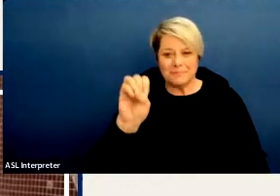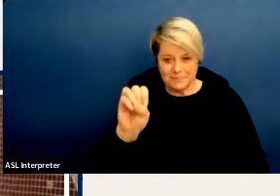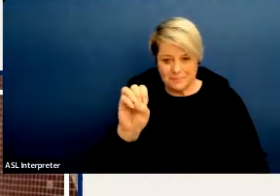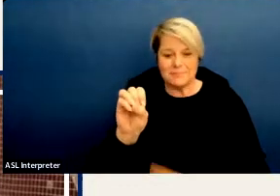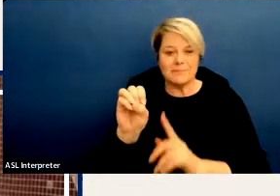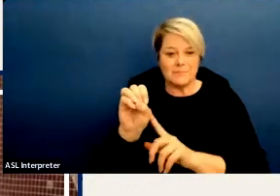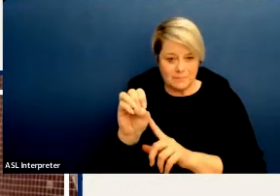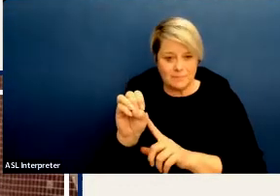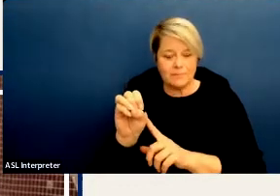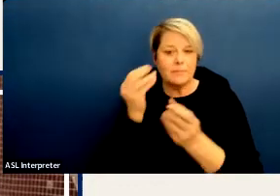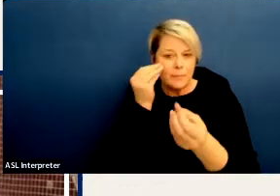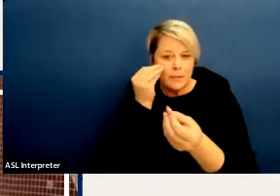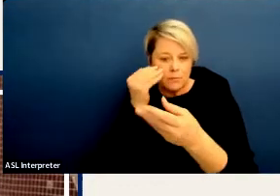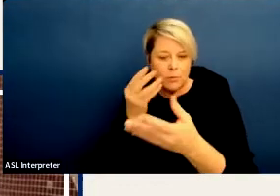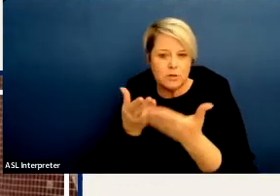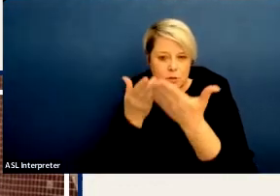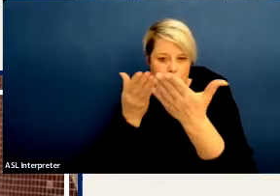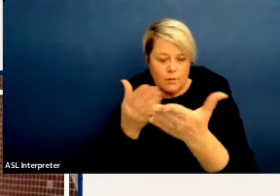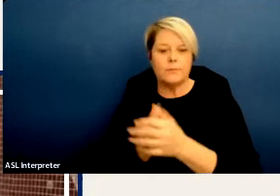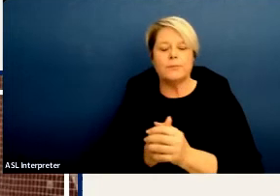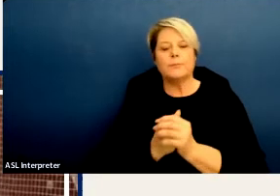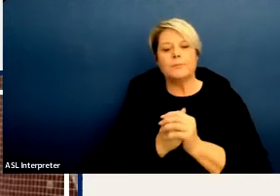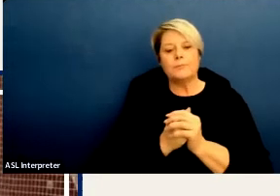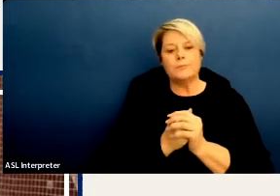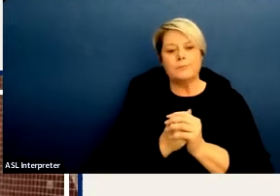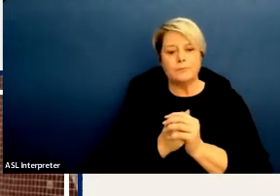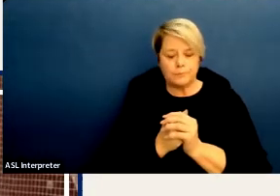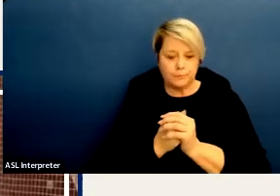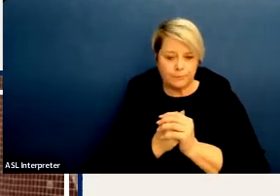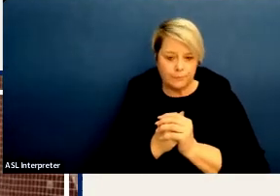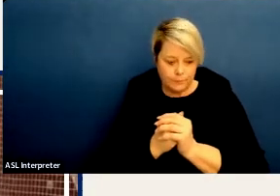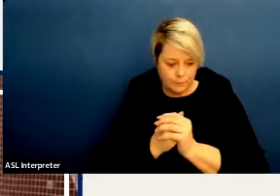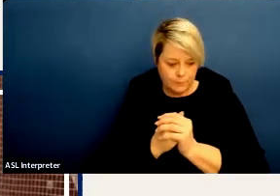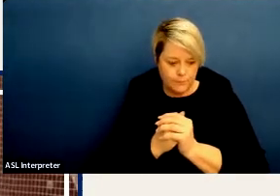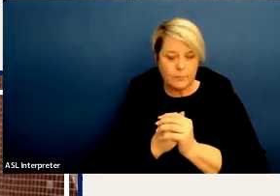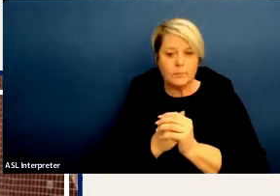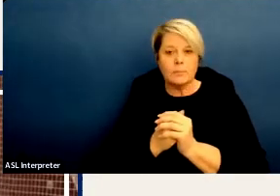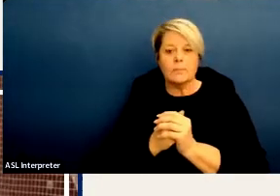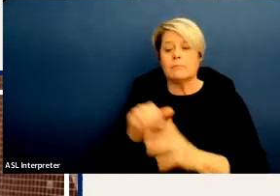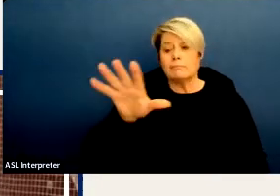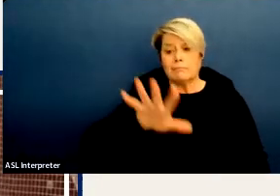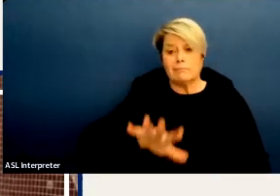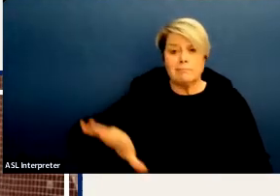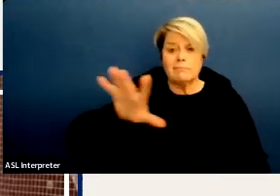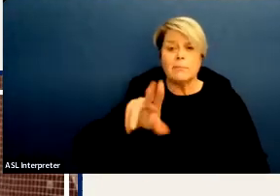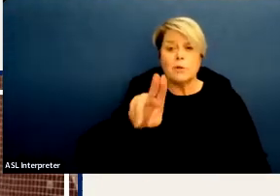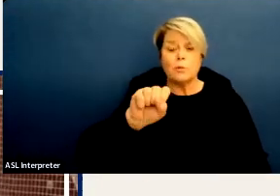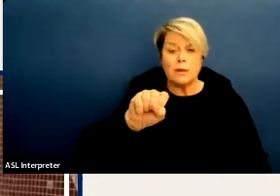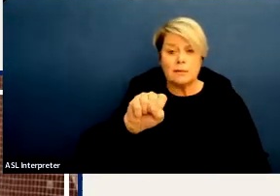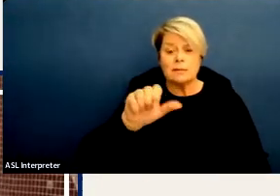So fair trade is sell -- we provide information